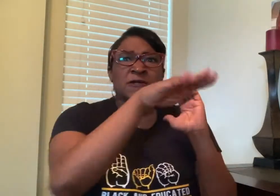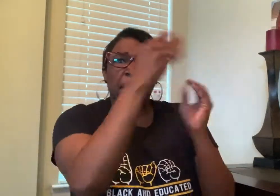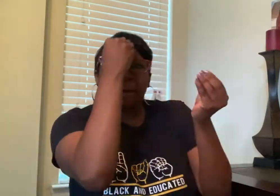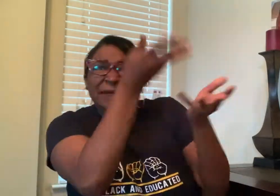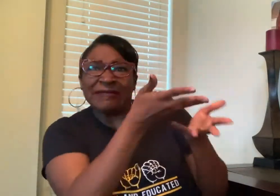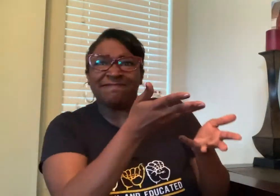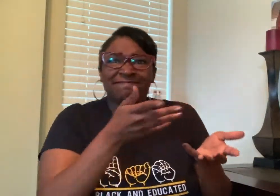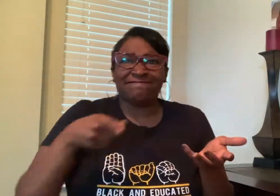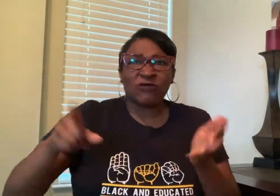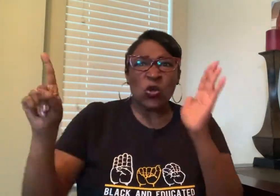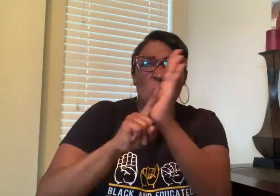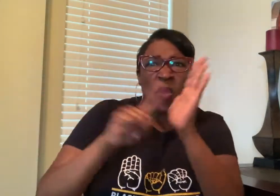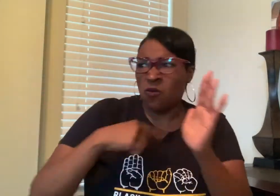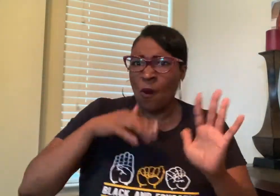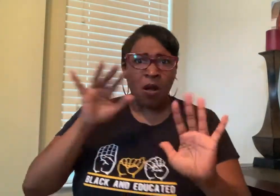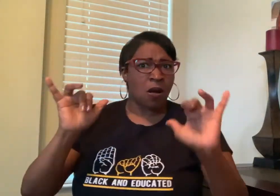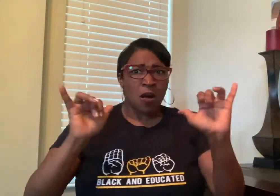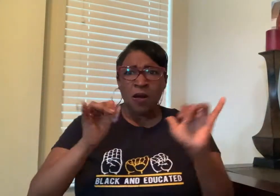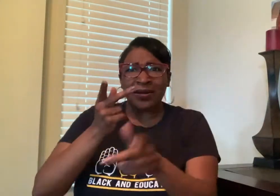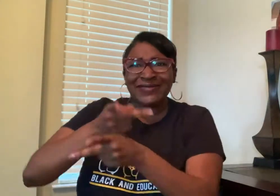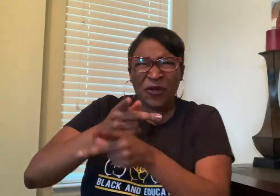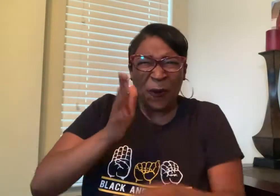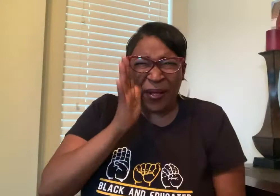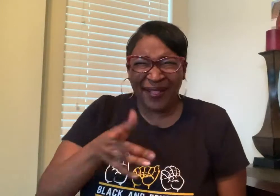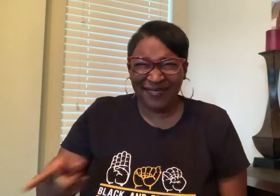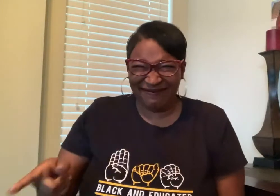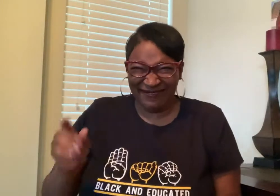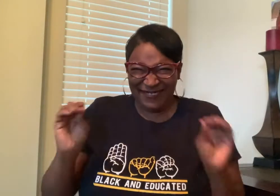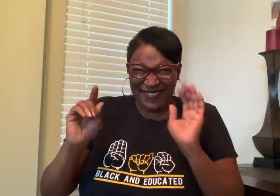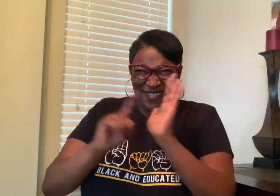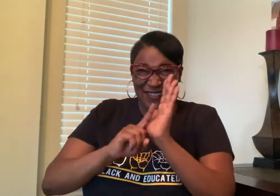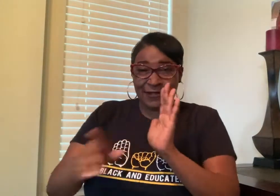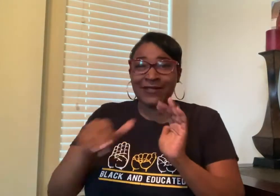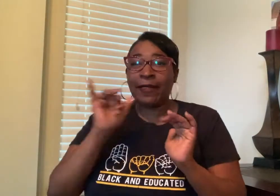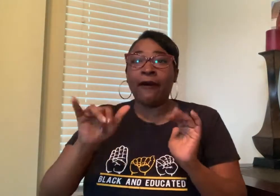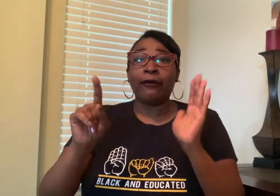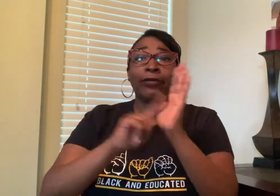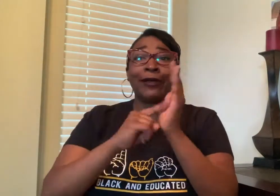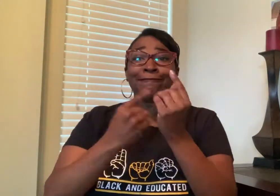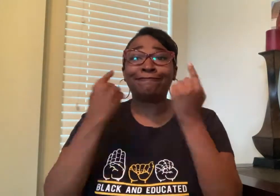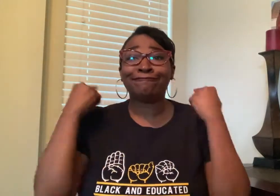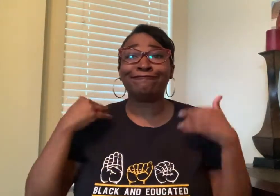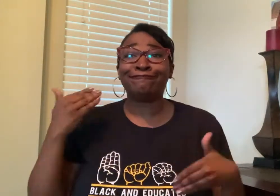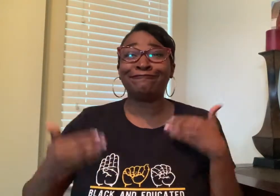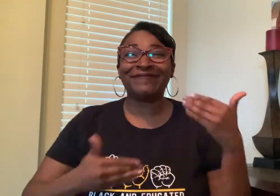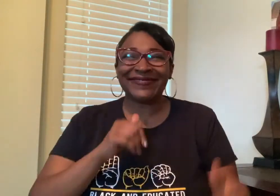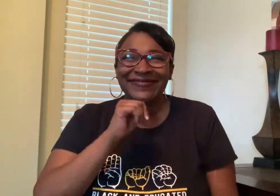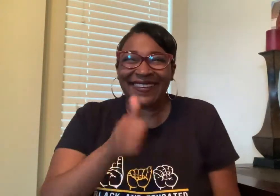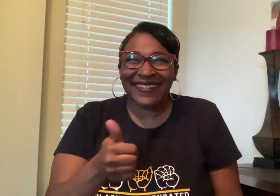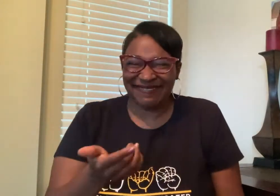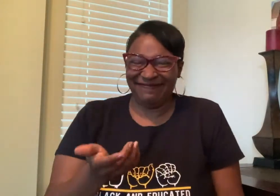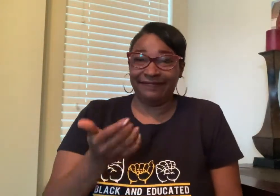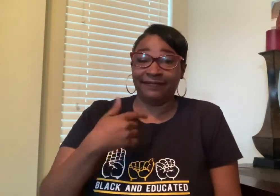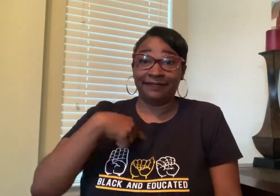would have told us so we could deal with it, but they said nothing. They are not the type to be oblivious to those types of sounds.